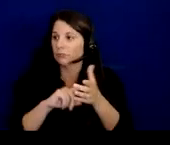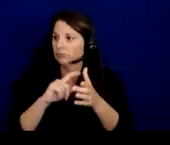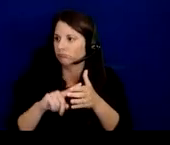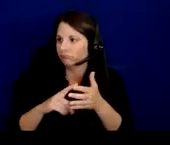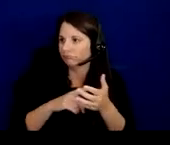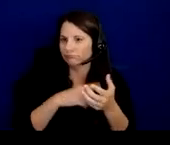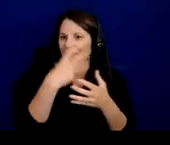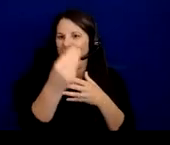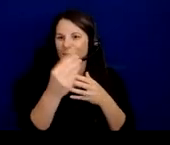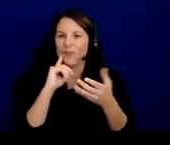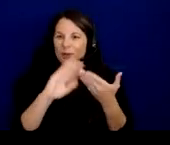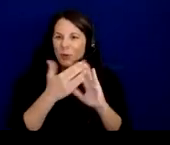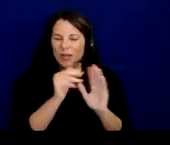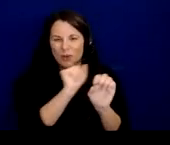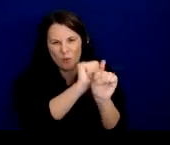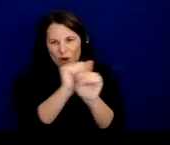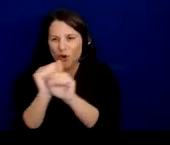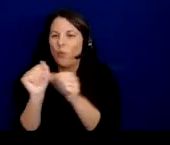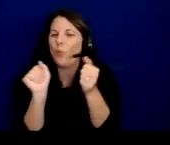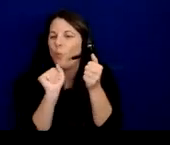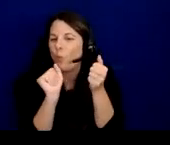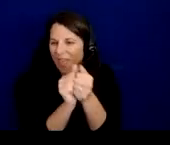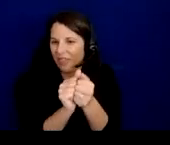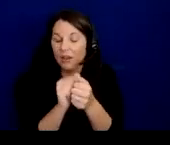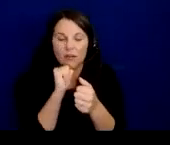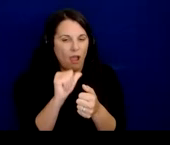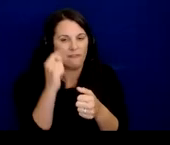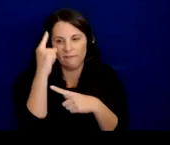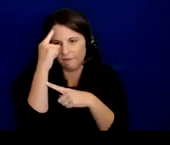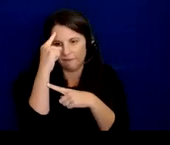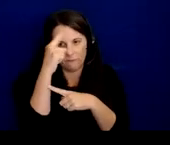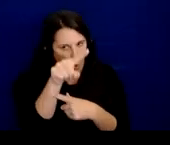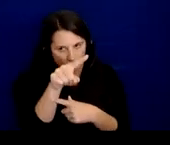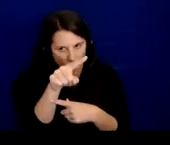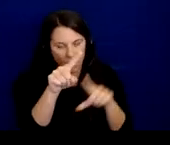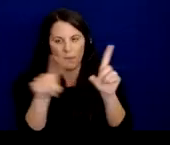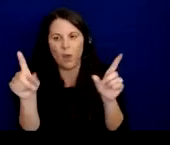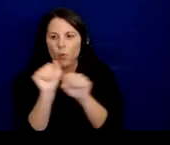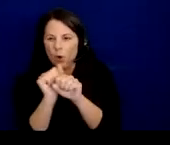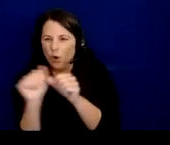I think it would be really, really impactful as well. You'll hear me use that term quite a bit because